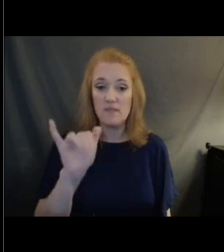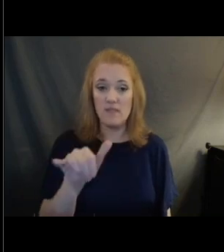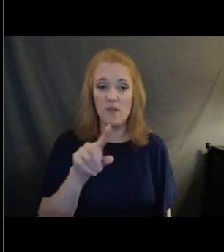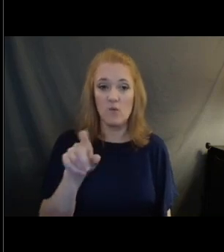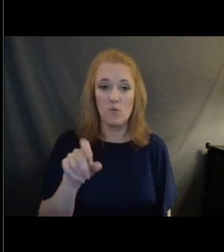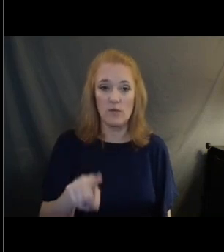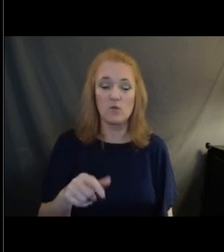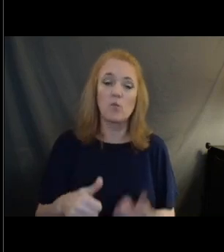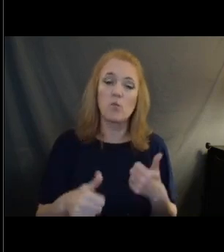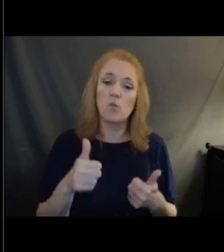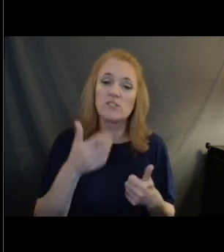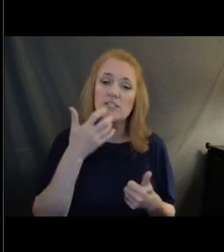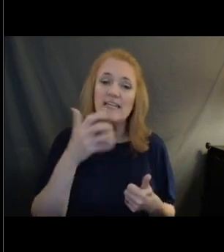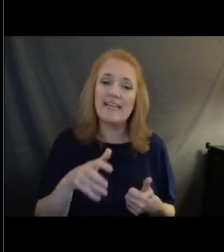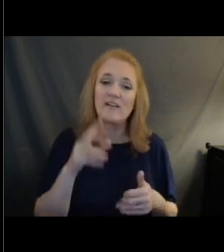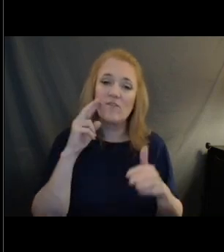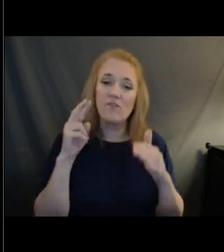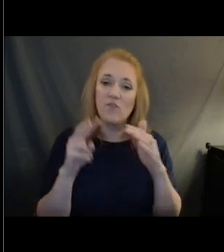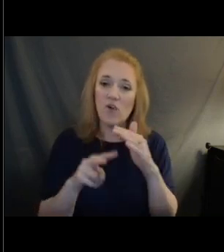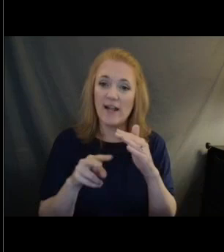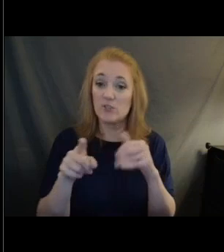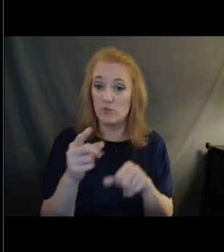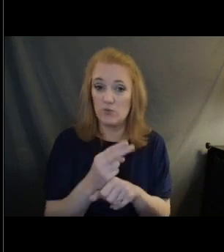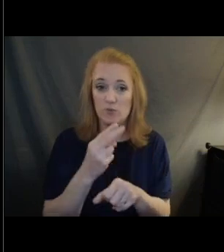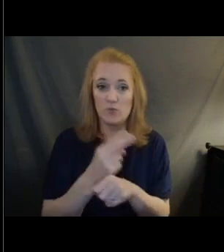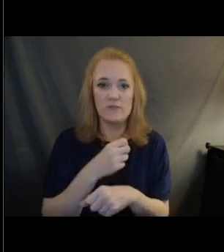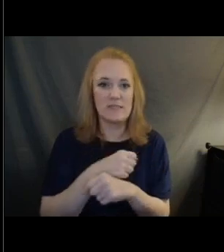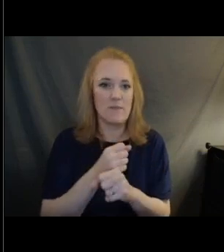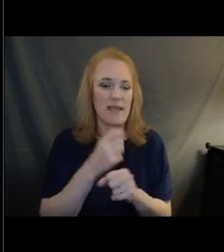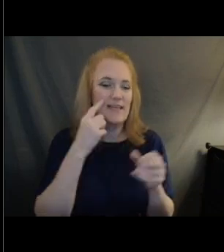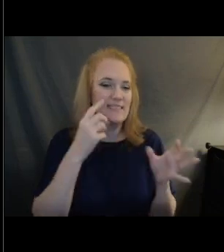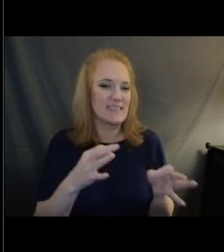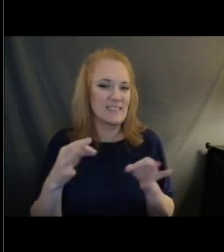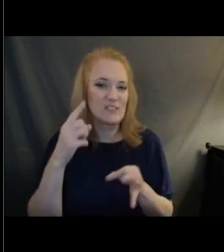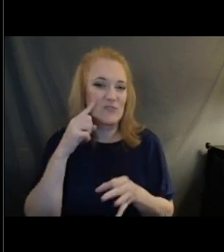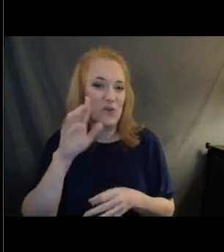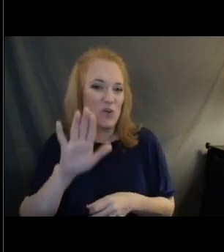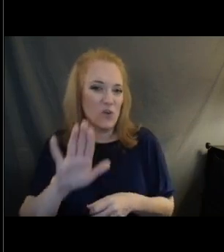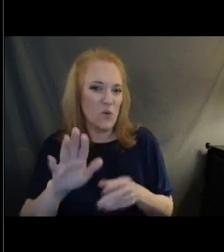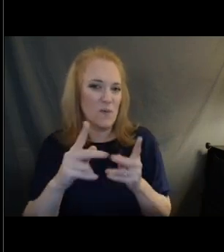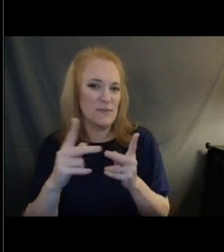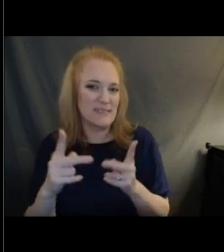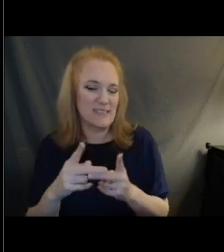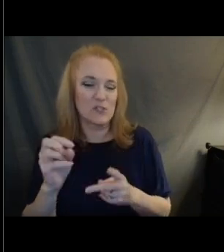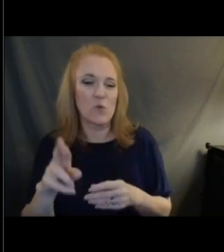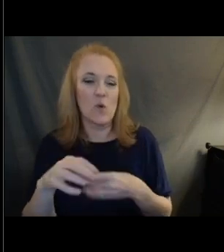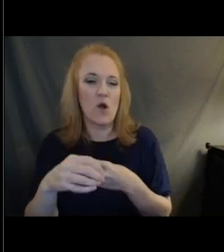which heat forecasts are you using to make decisions in your position and/or office?